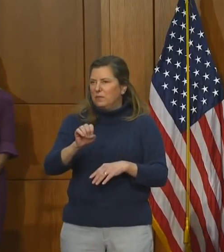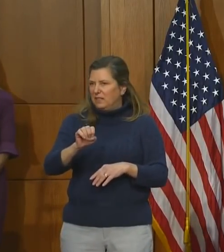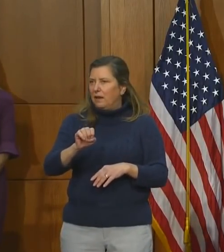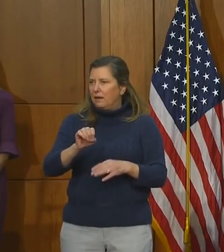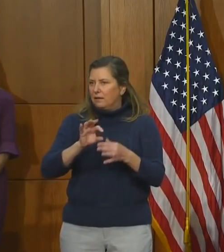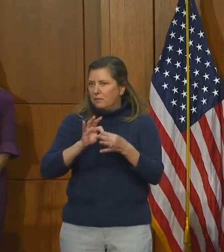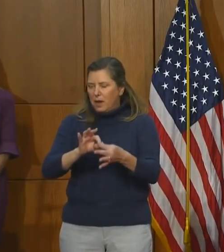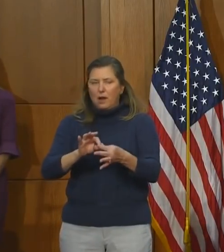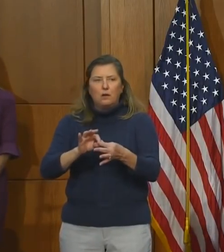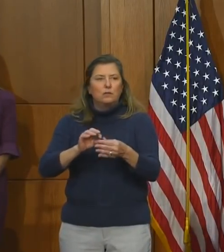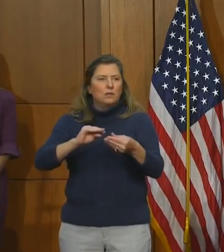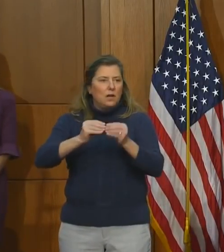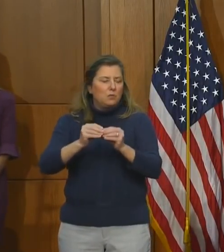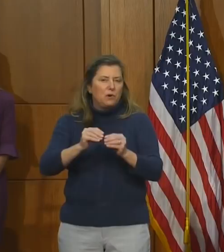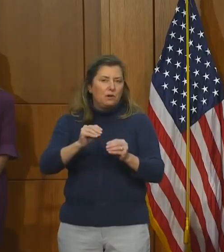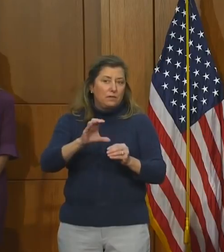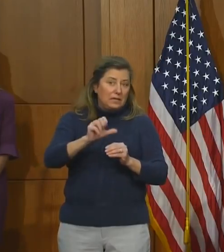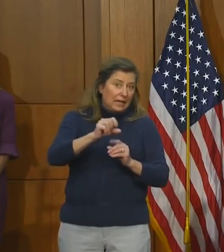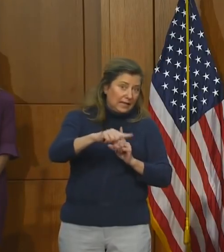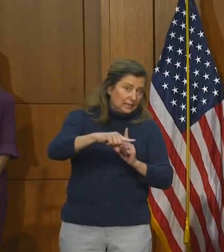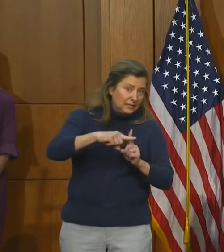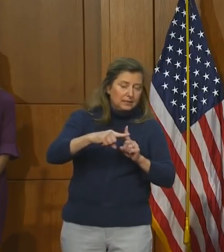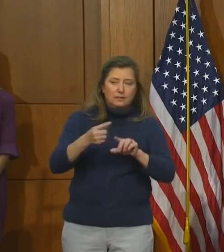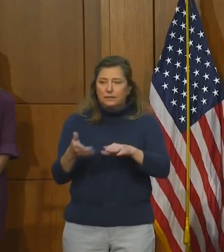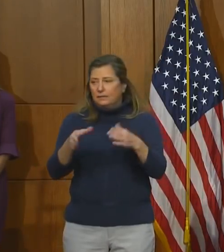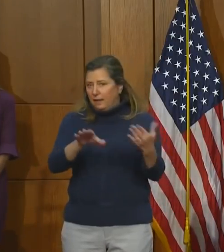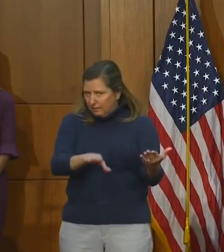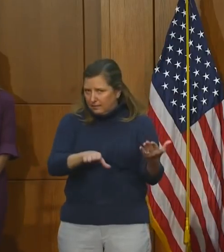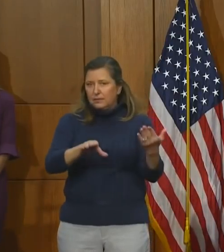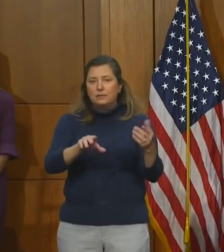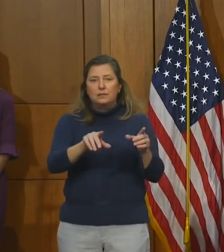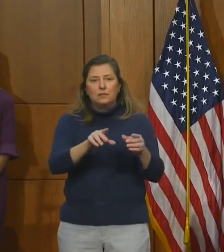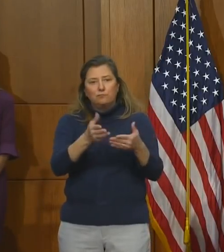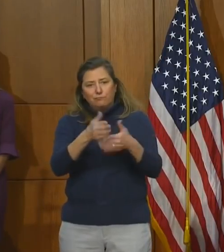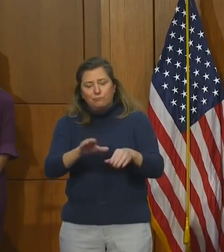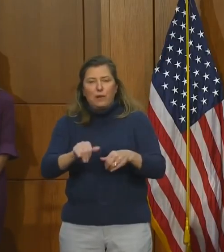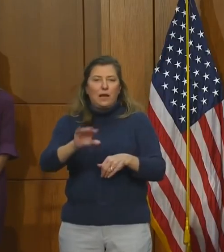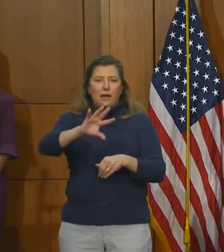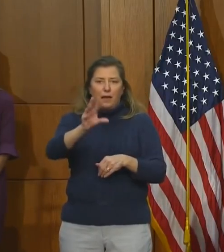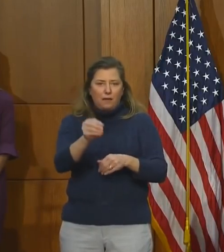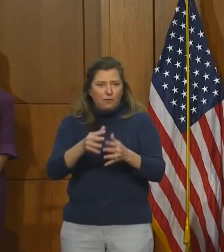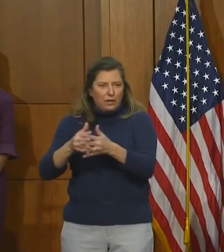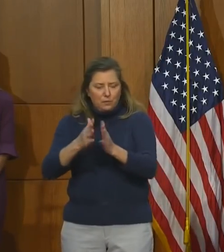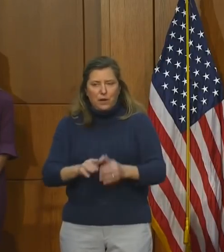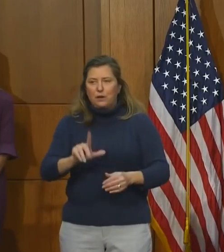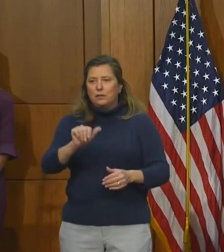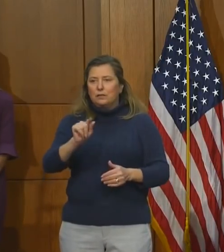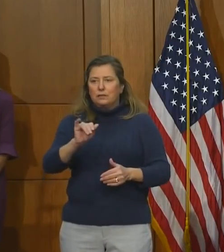SIXTY TWO. I'VE BEEN GIVING YOU UPDATES WHICH YOU CAN ALSO FIND OUT WHEN THE WEBSITE REGARDING.